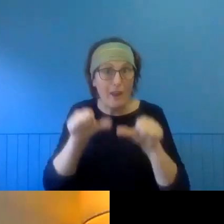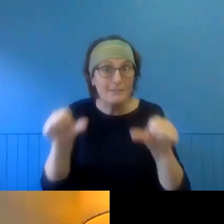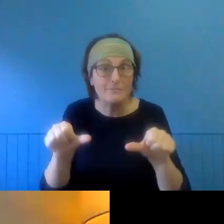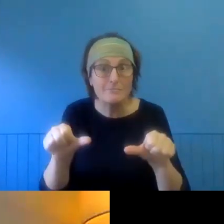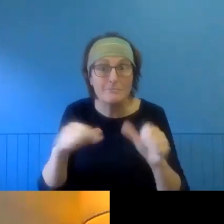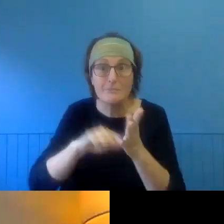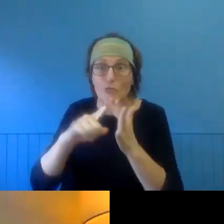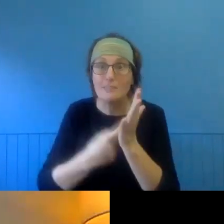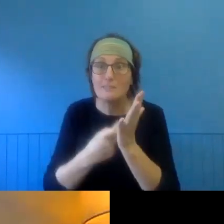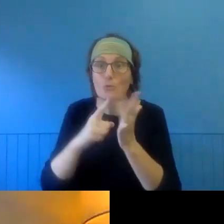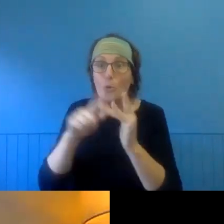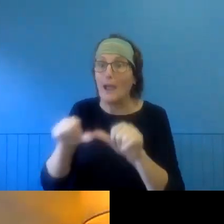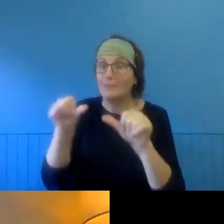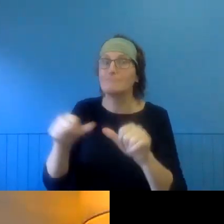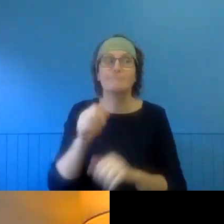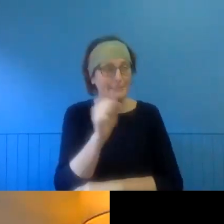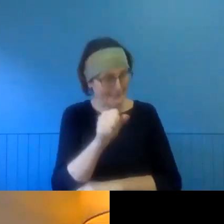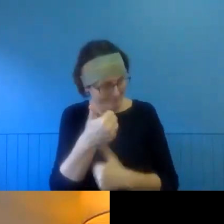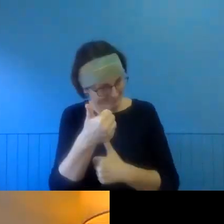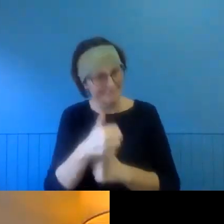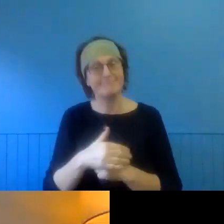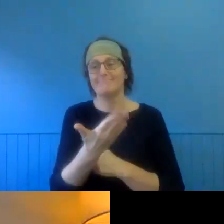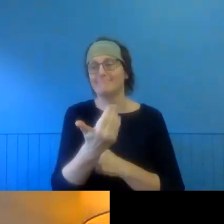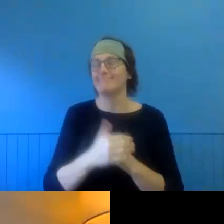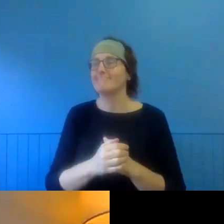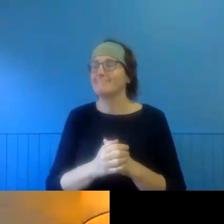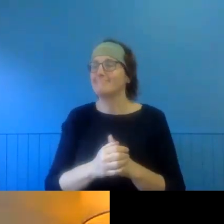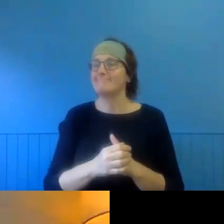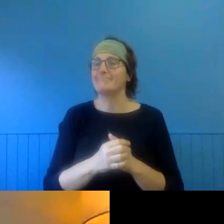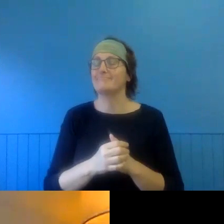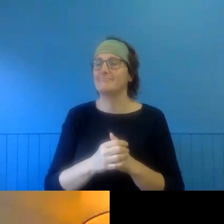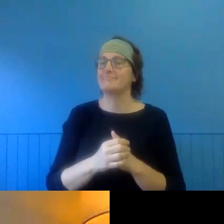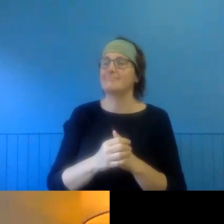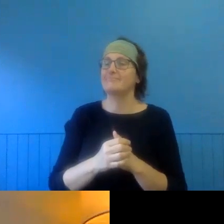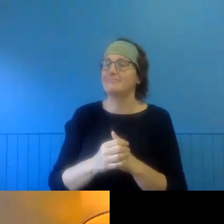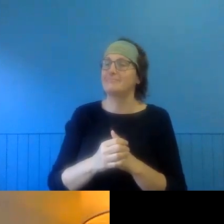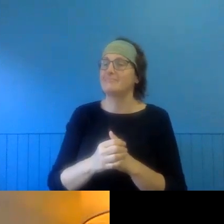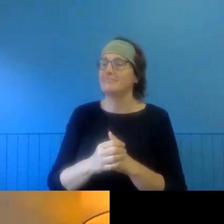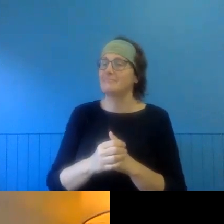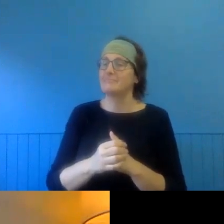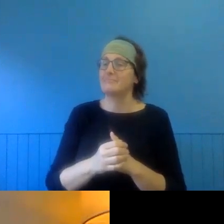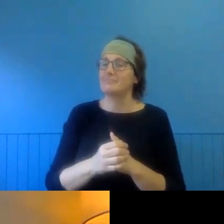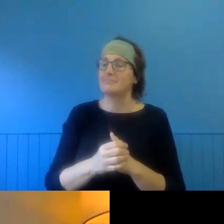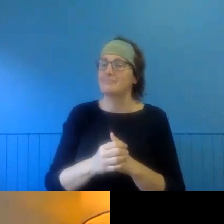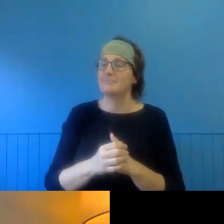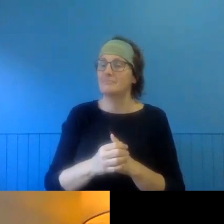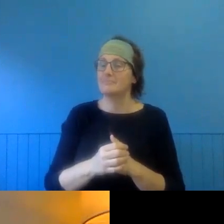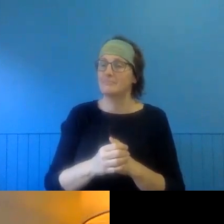they're all so deadly, if that's OK with you, Dr Terri? >> TERRI JANKE: Sure. >> IAN COLLESS: How does Indigenous cultural intellectual